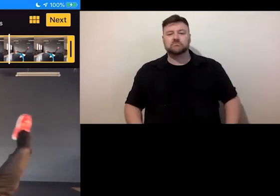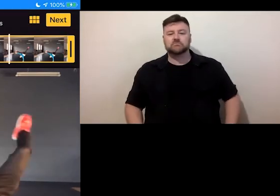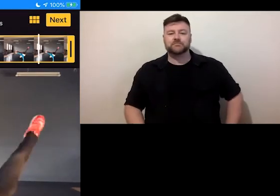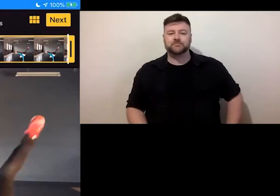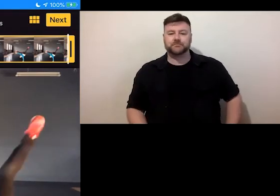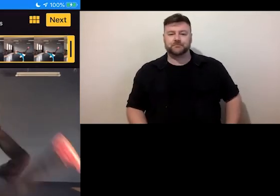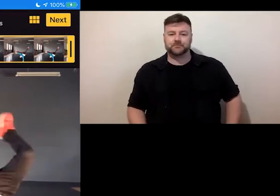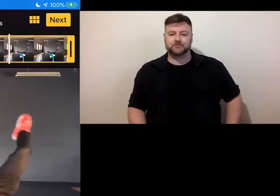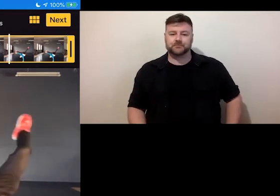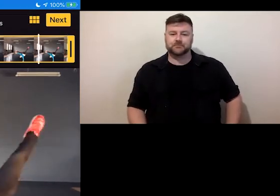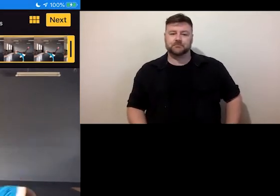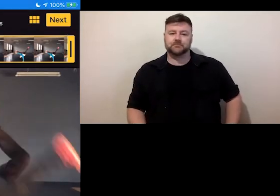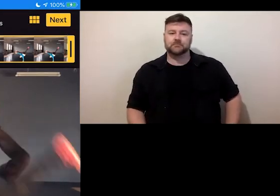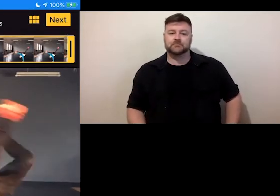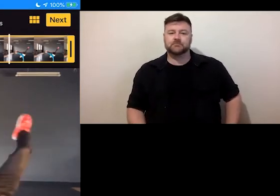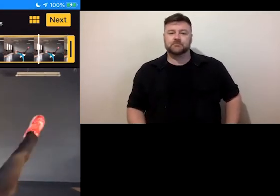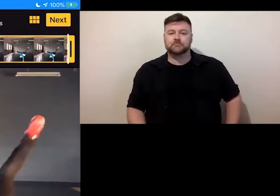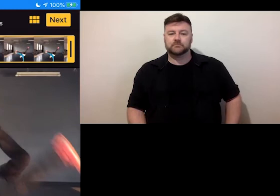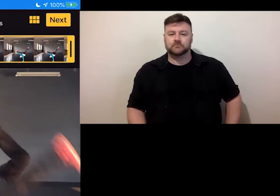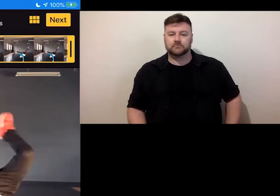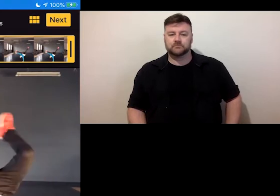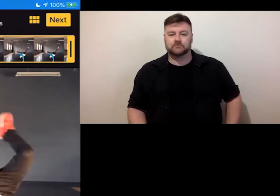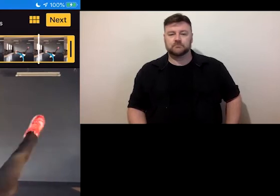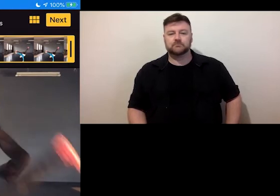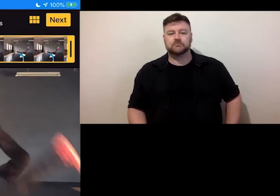Mmm.